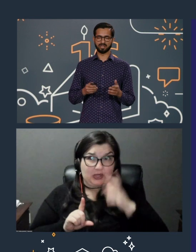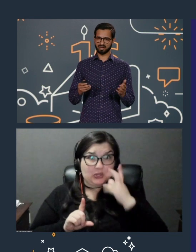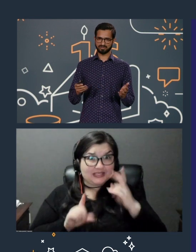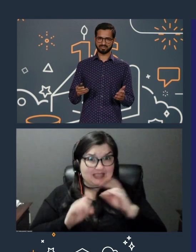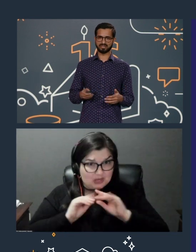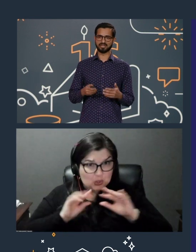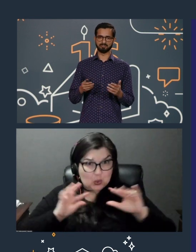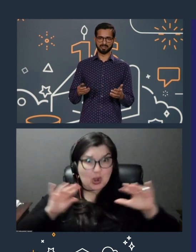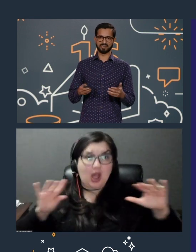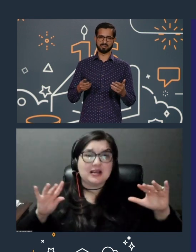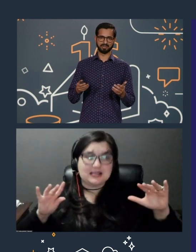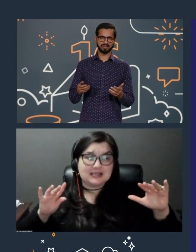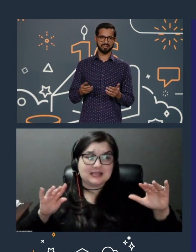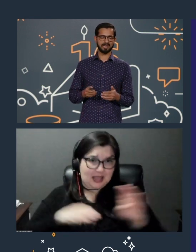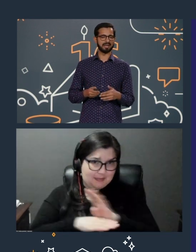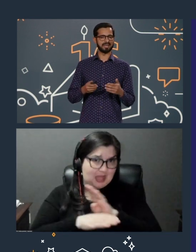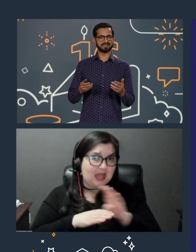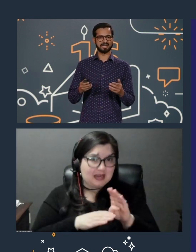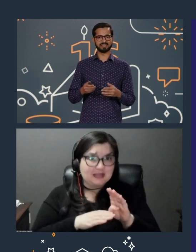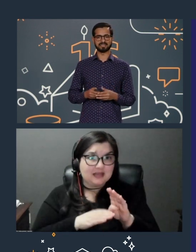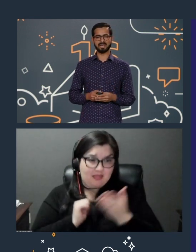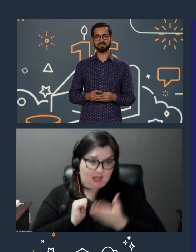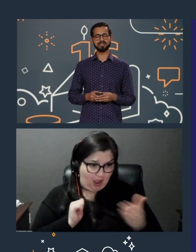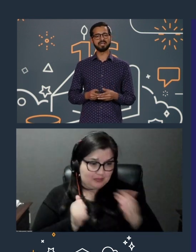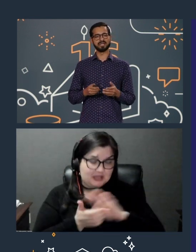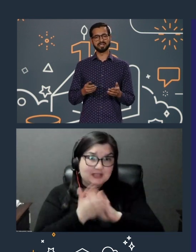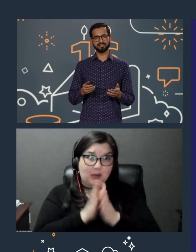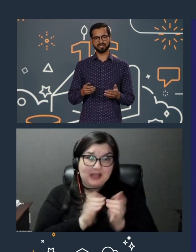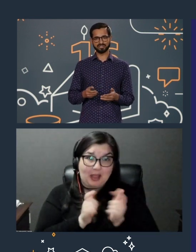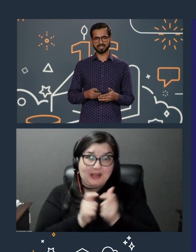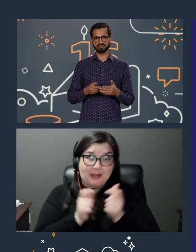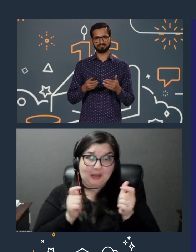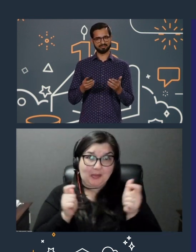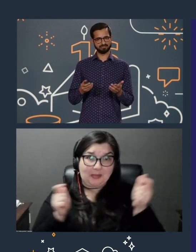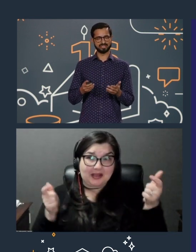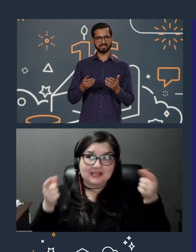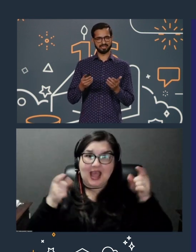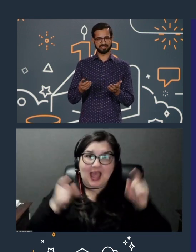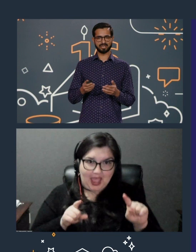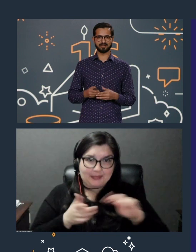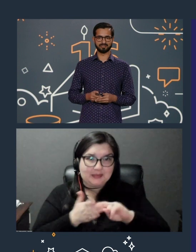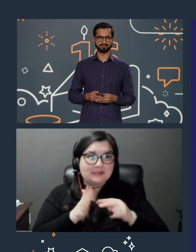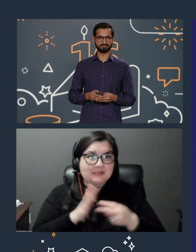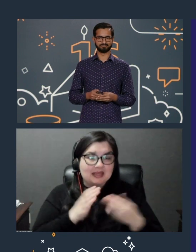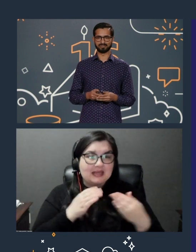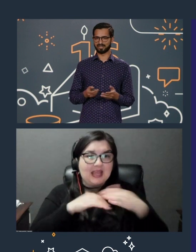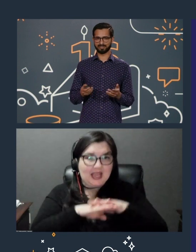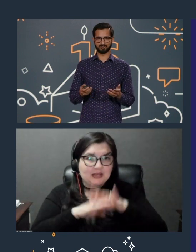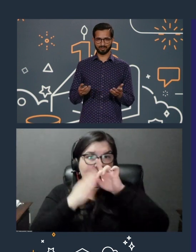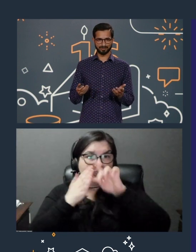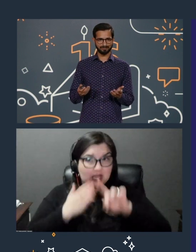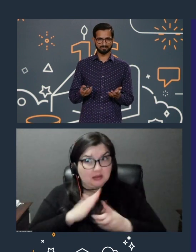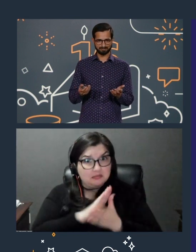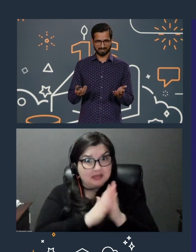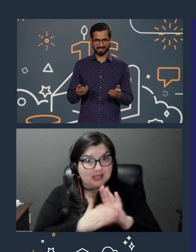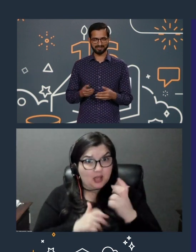The objects are getting bigger and bigger and as that has happened, integrity checking gets harder because well, math.